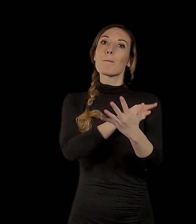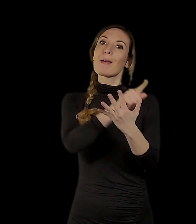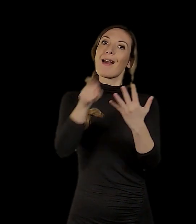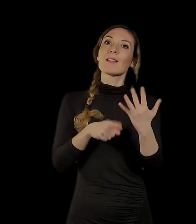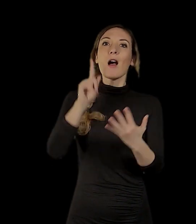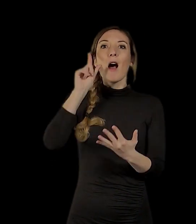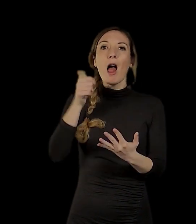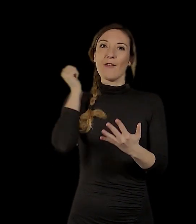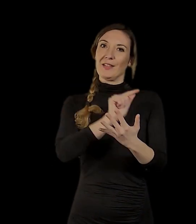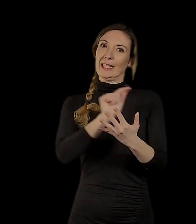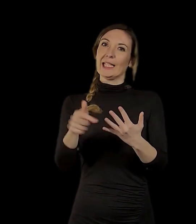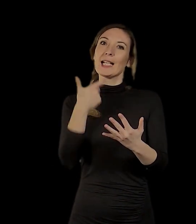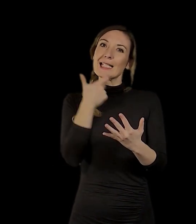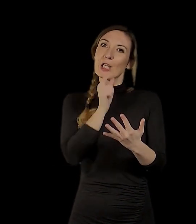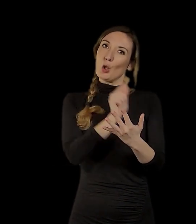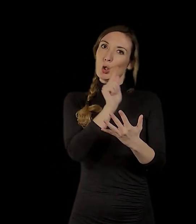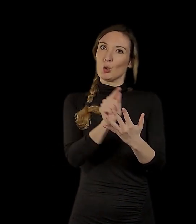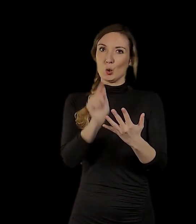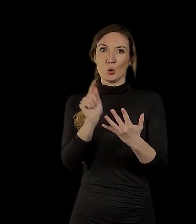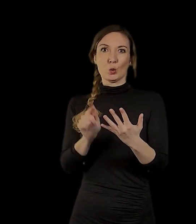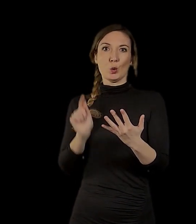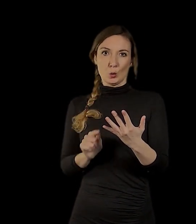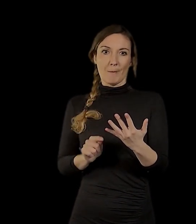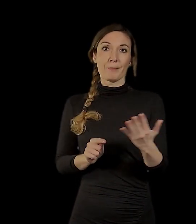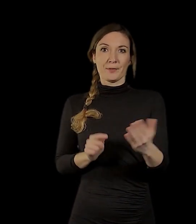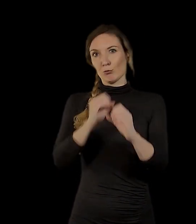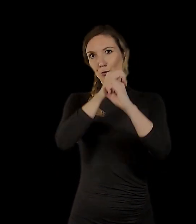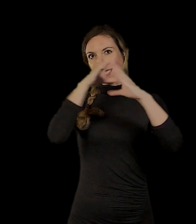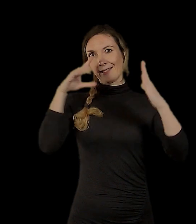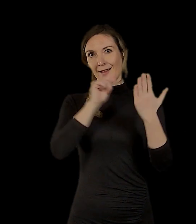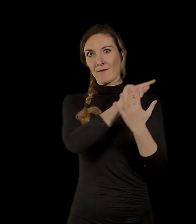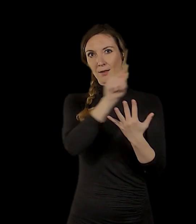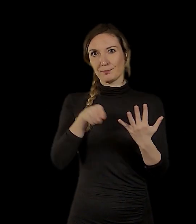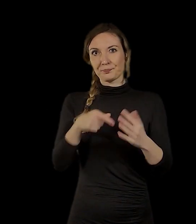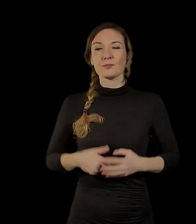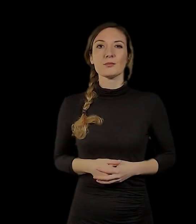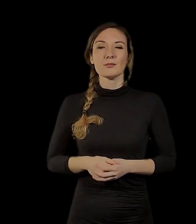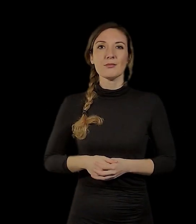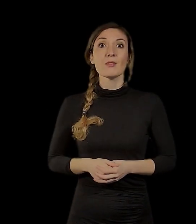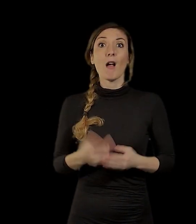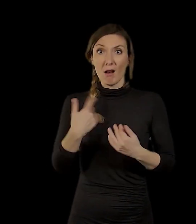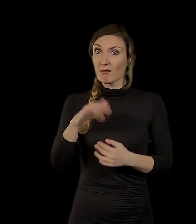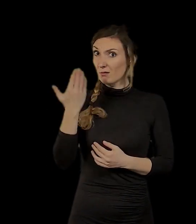it had already been razed to the ground. And the only thing that was preserved there was a chimney.